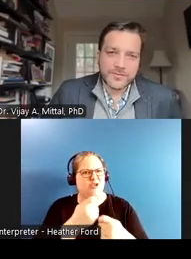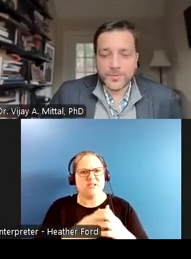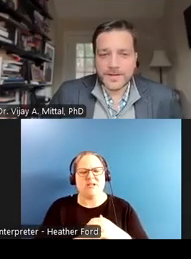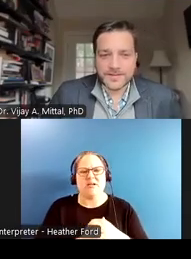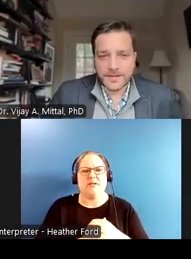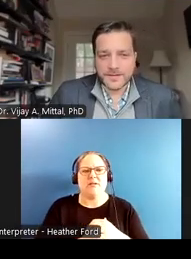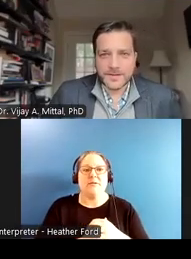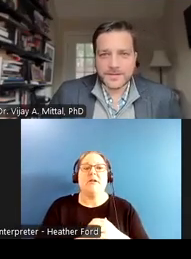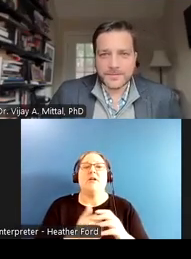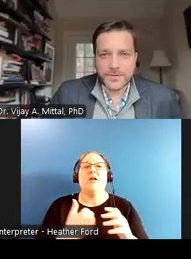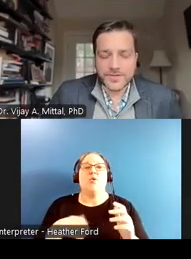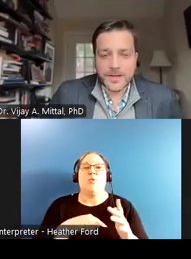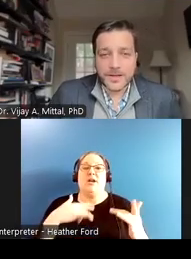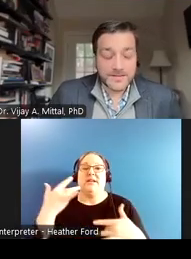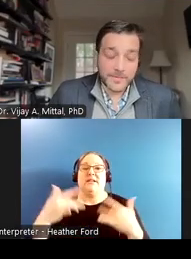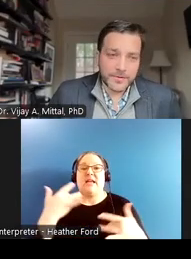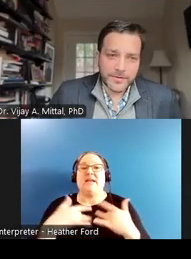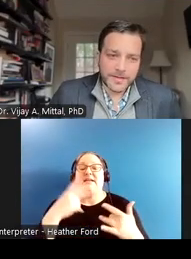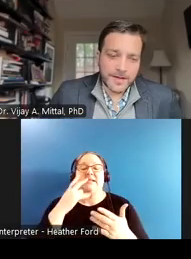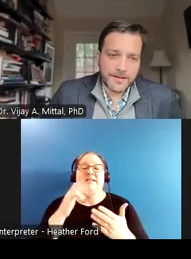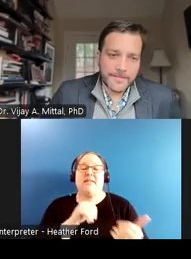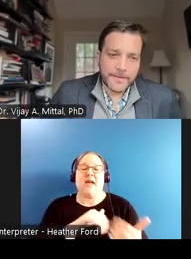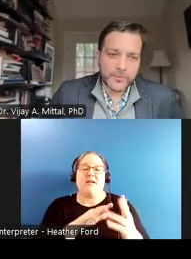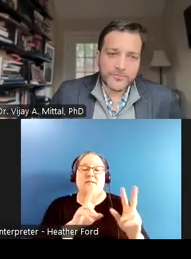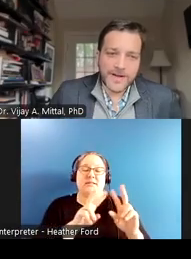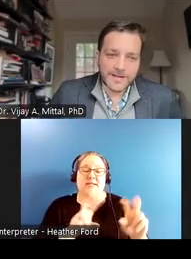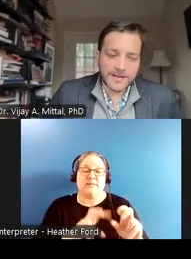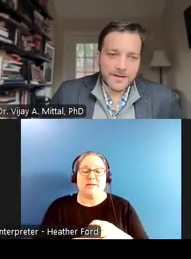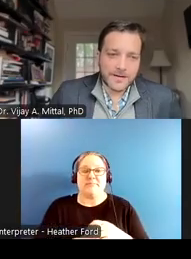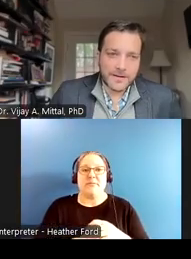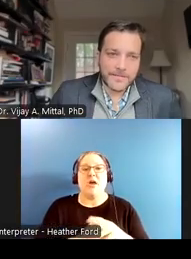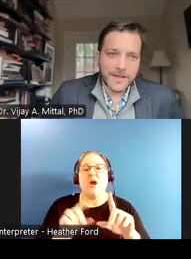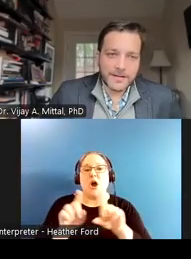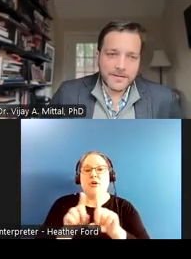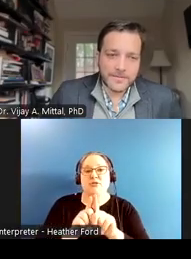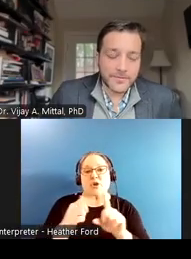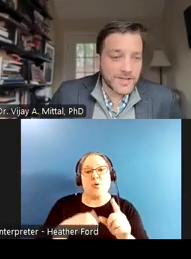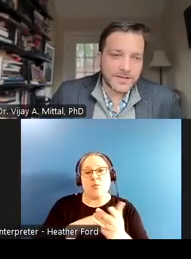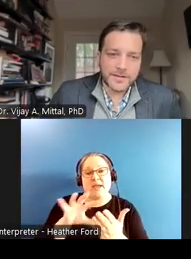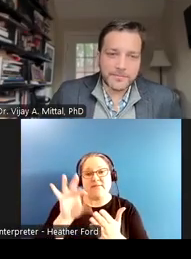we're really excited about the approach. Similarly um we are finding um a unique